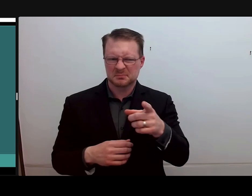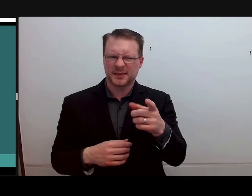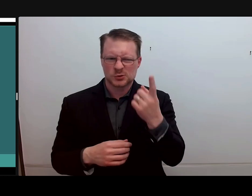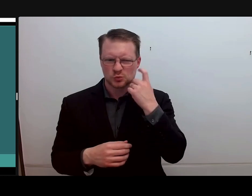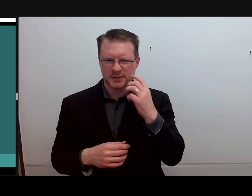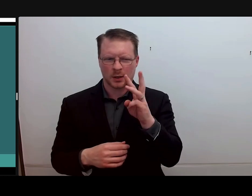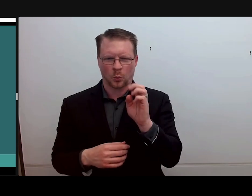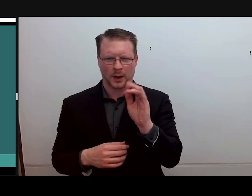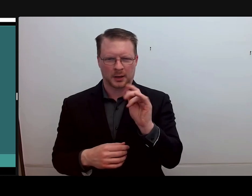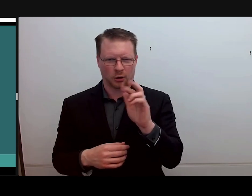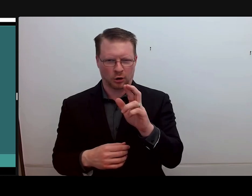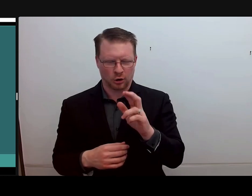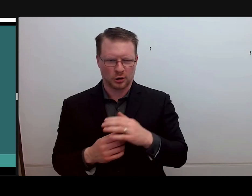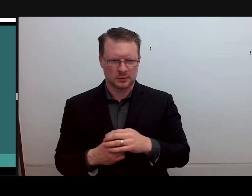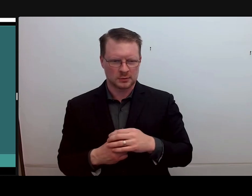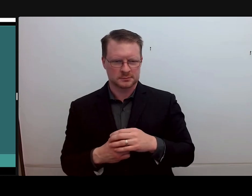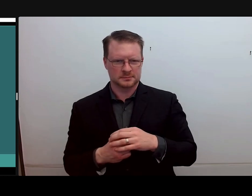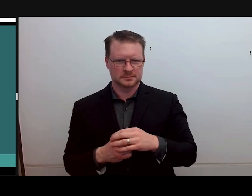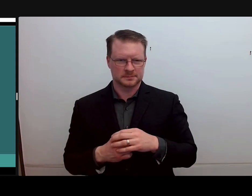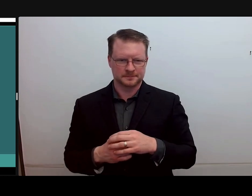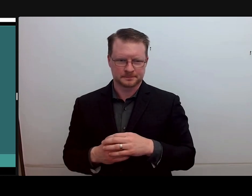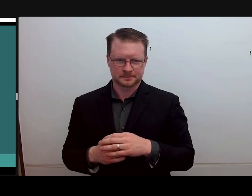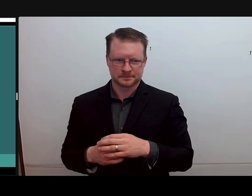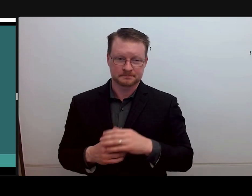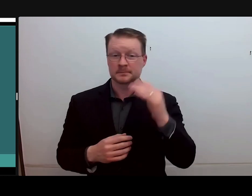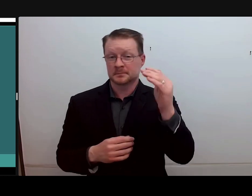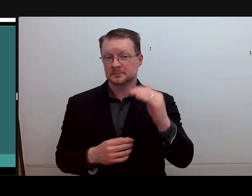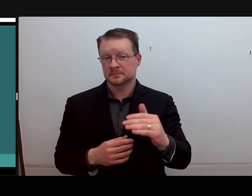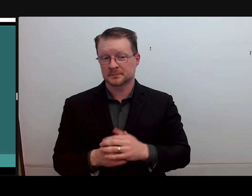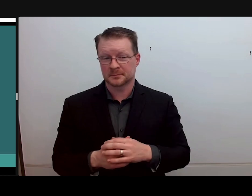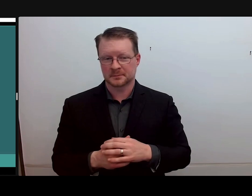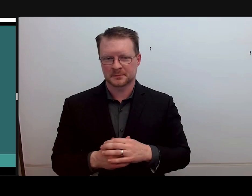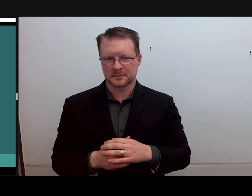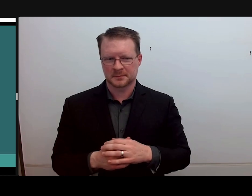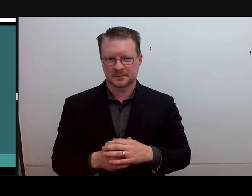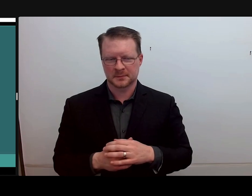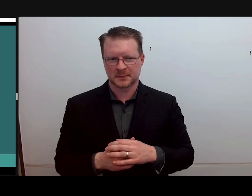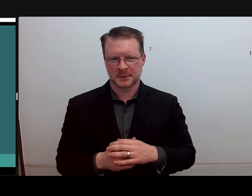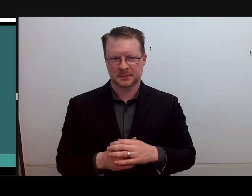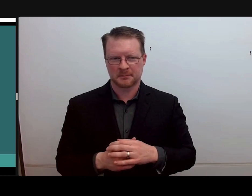education, as you see here-- this was a recent webinar that was hosted. Next slide, please.